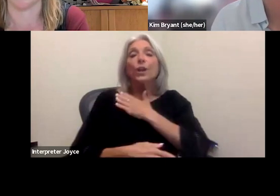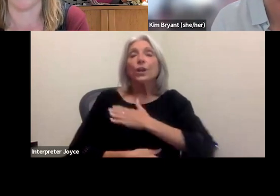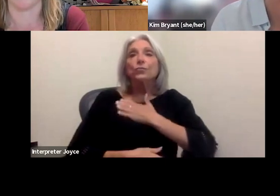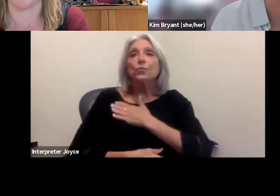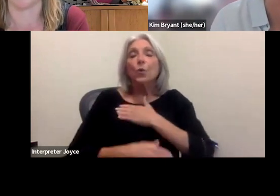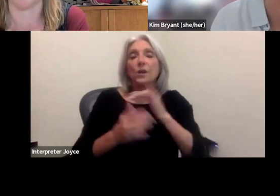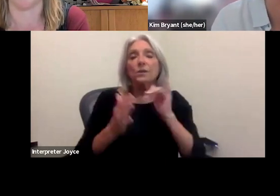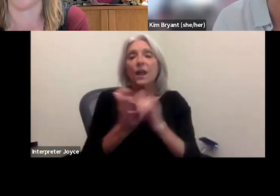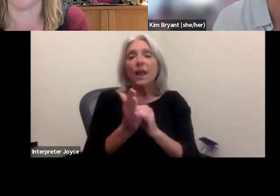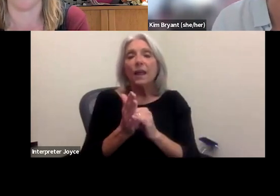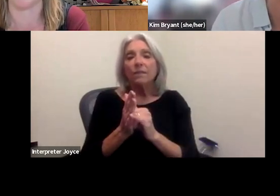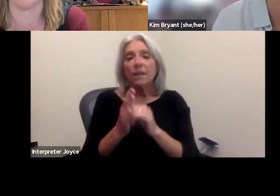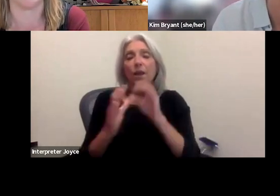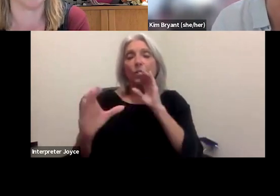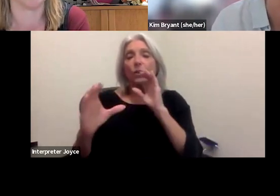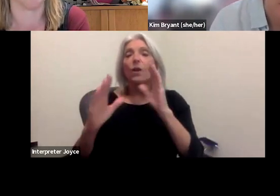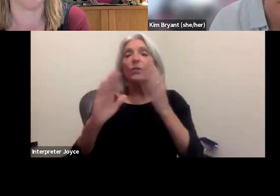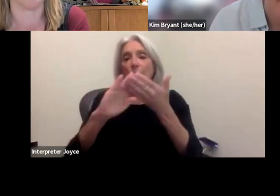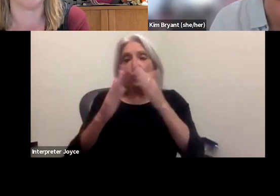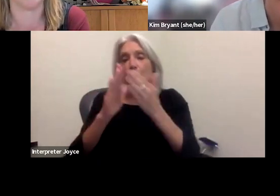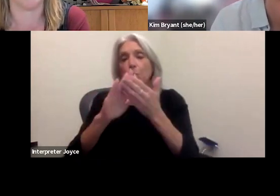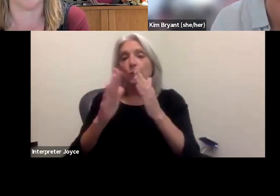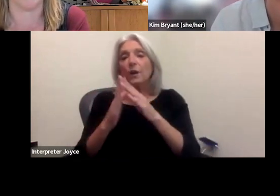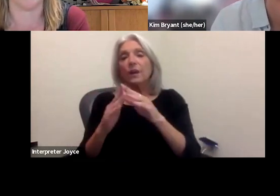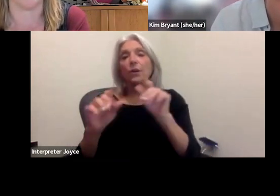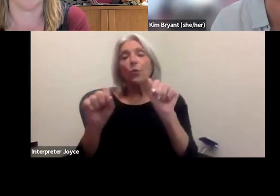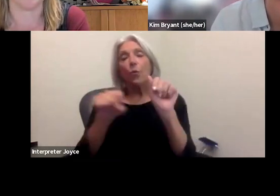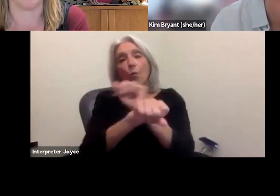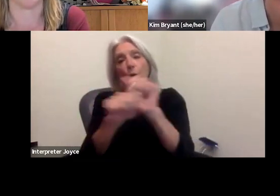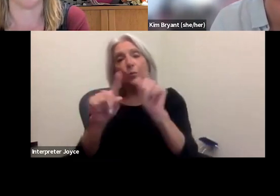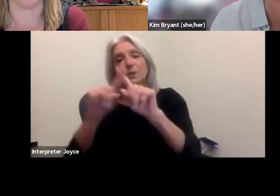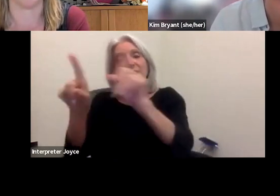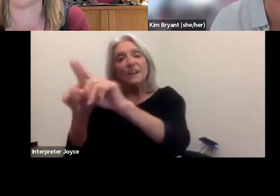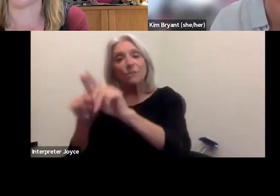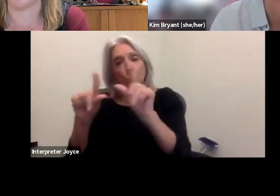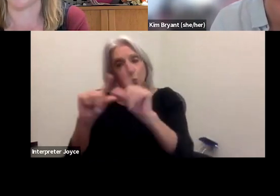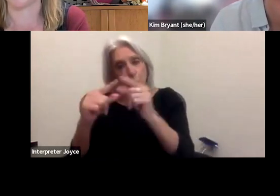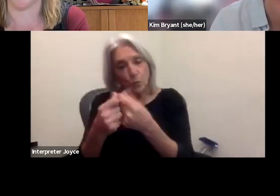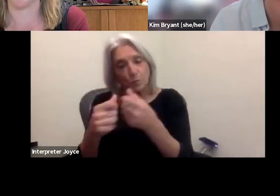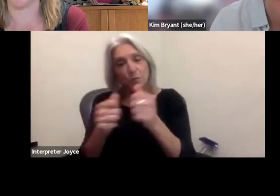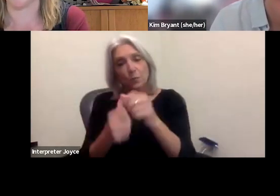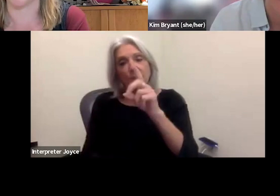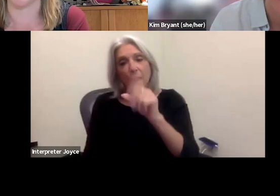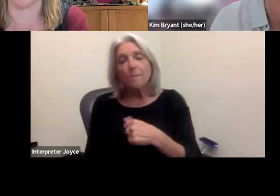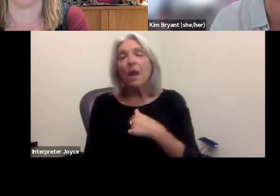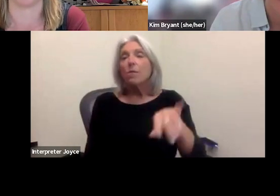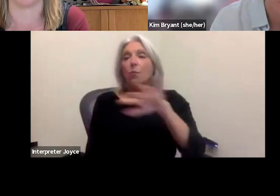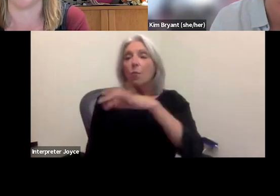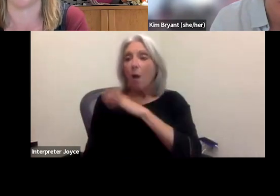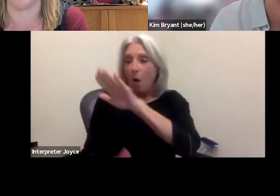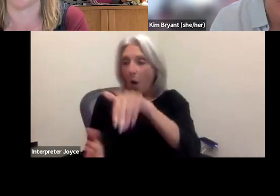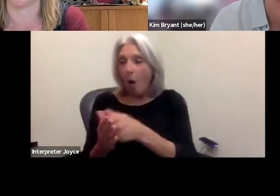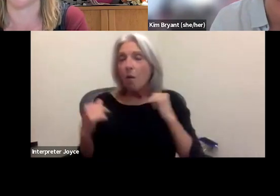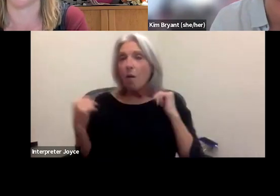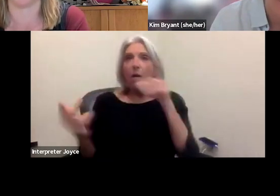and knowledge working across disability groups, and coming to new understandings for all of us in a lot of the conversations.